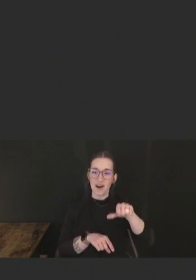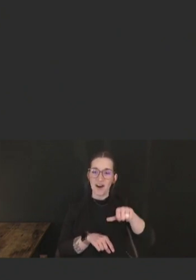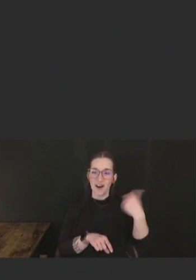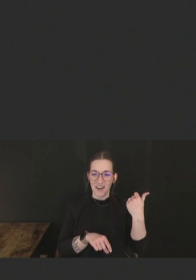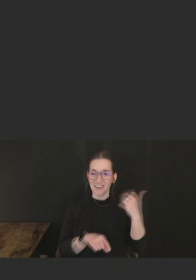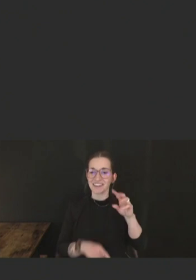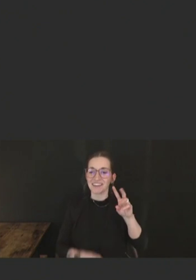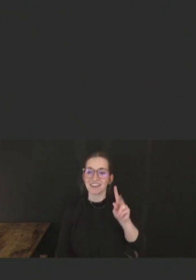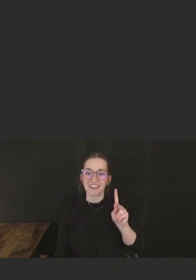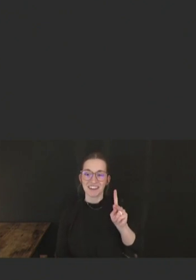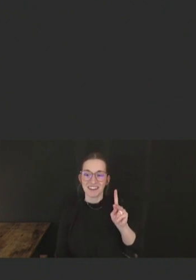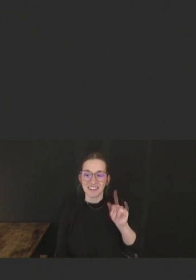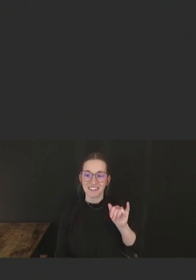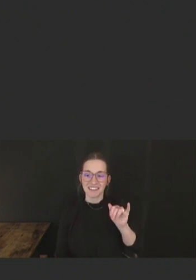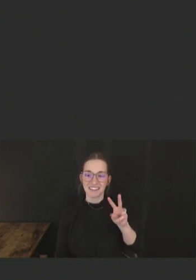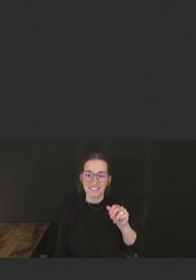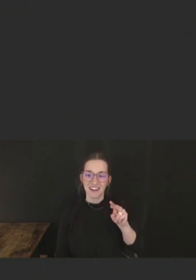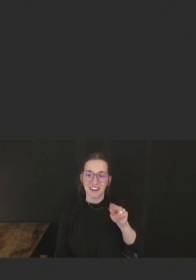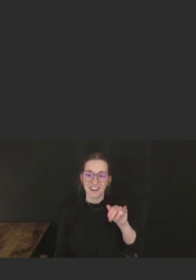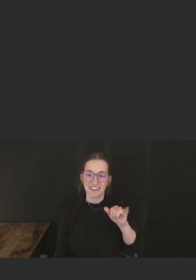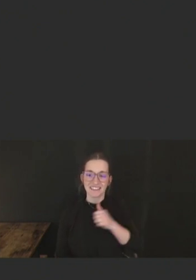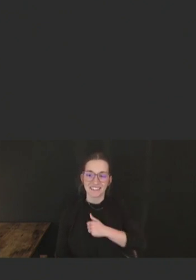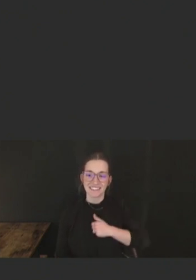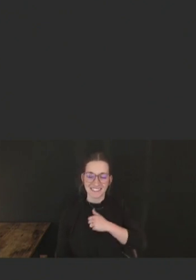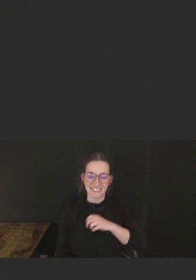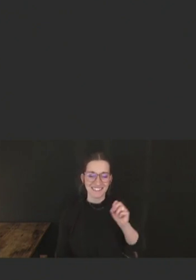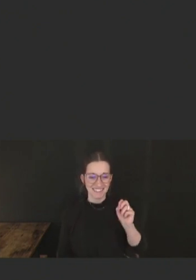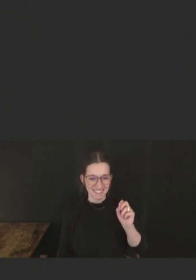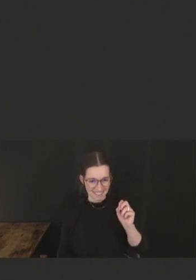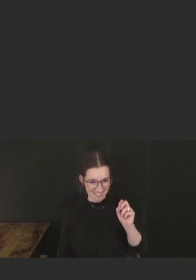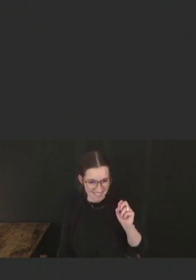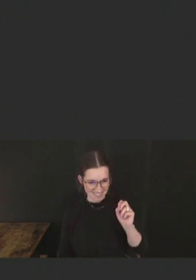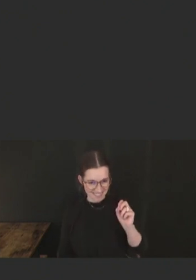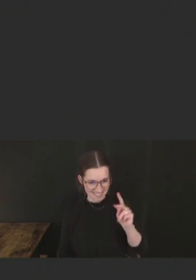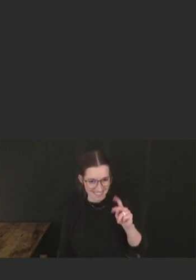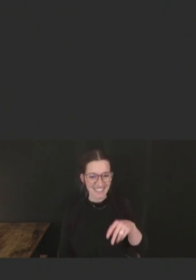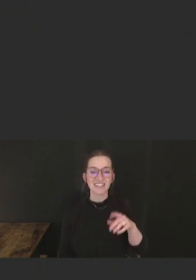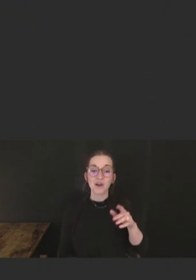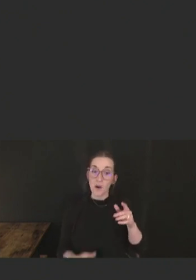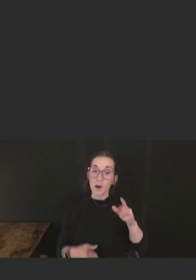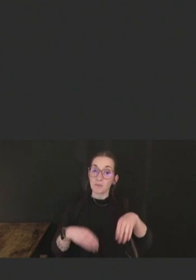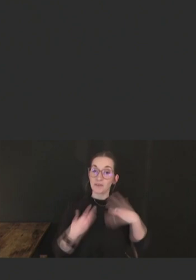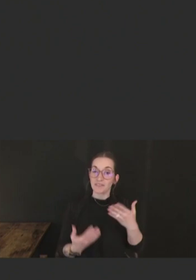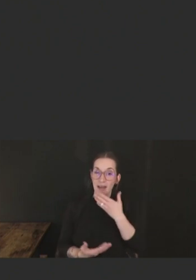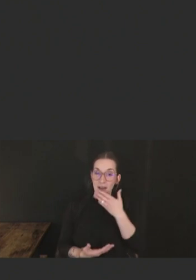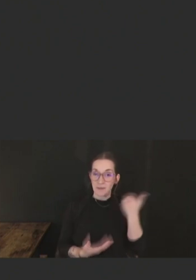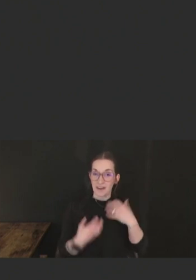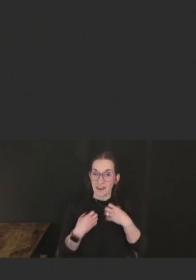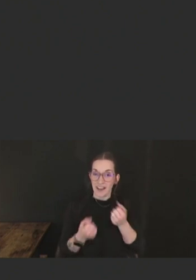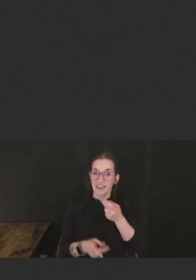Lion's own historical roots sprang from the need to provide better healthcare to factory workers in the early 20th century.